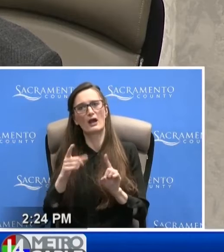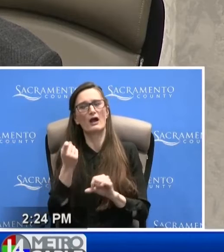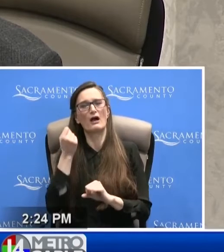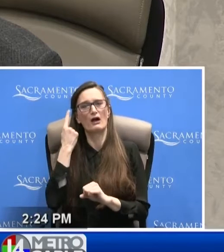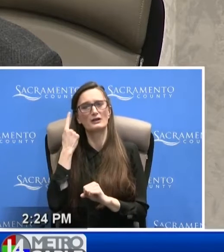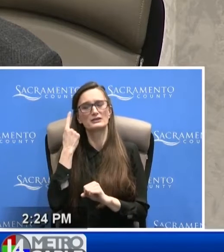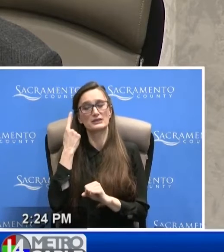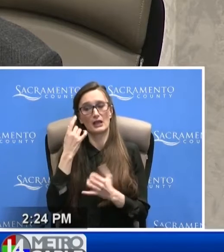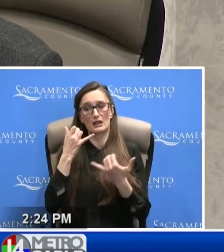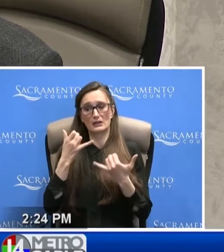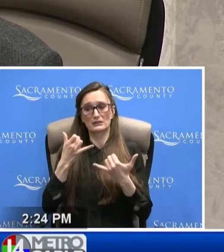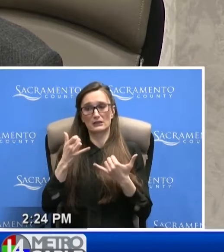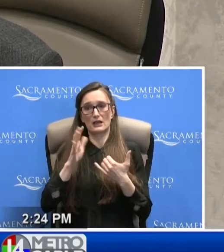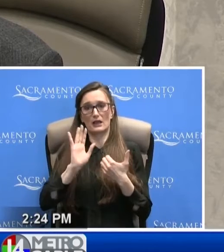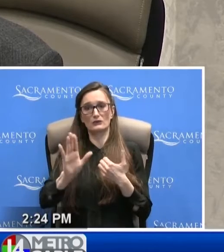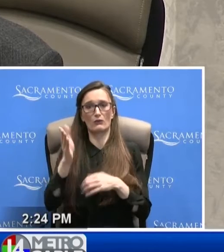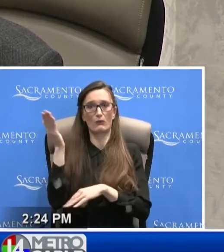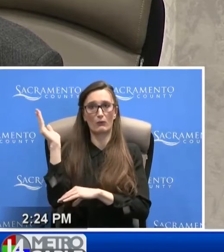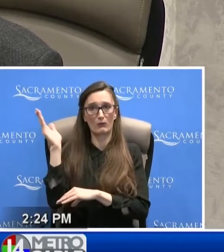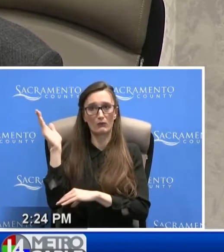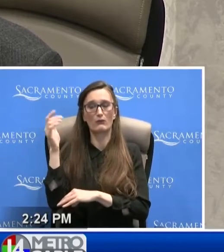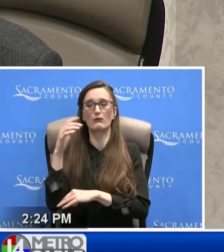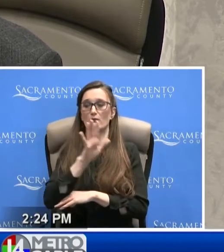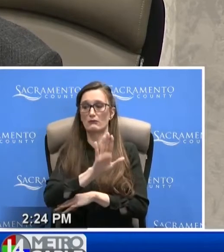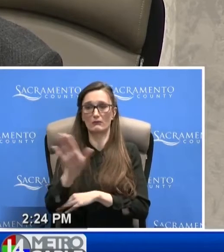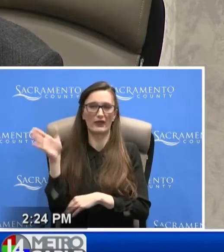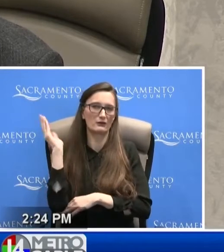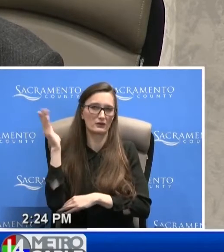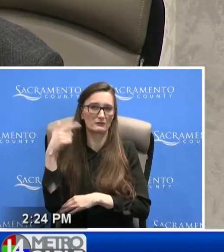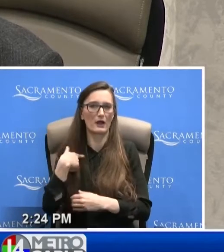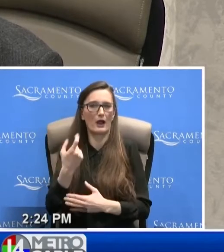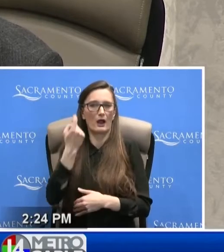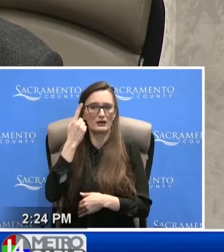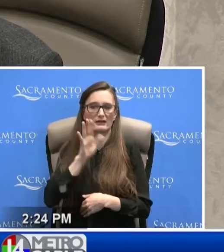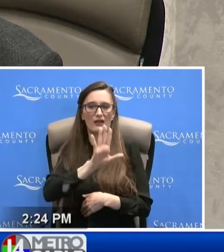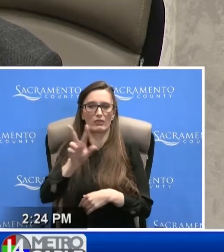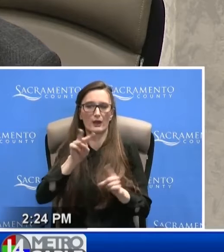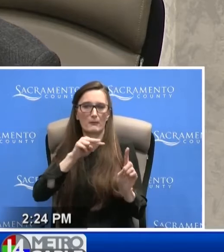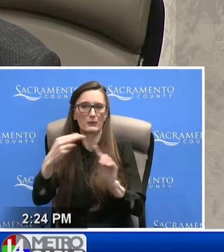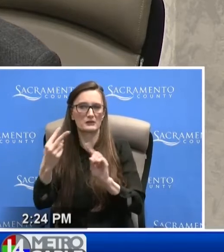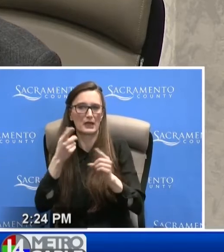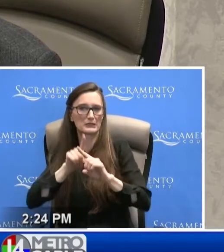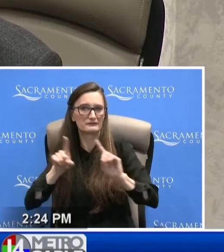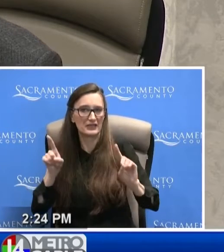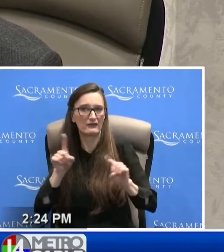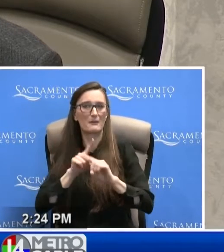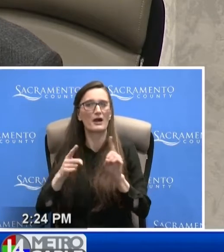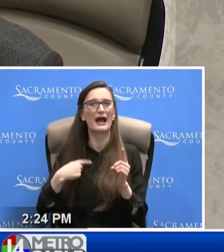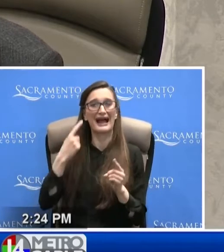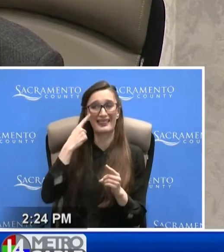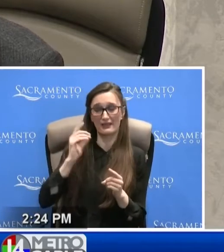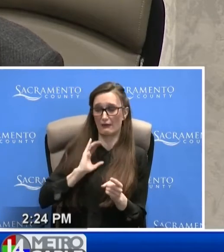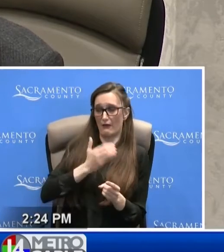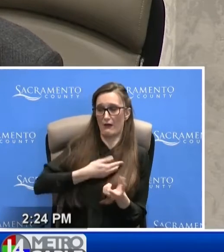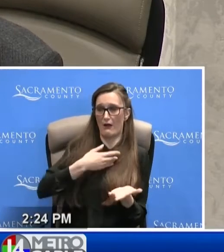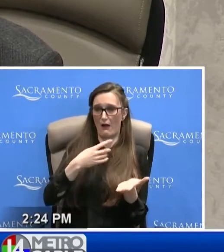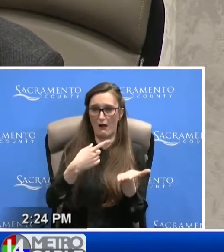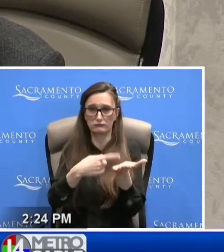testimony, obviously there are still folks who see it differently. But I think our deliberations certainly were darn done